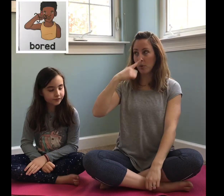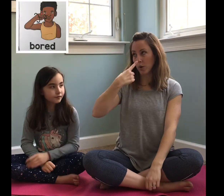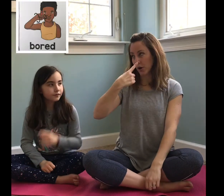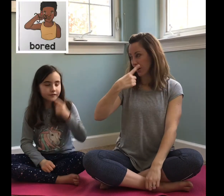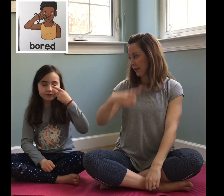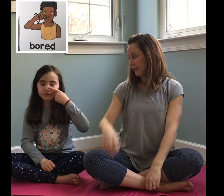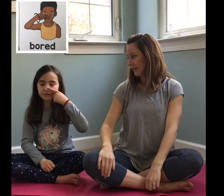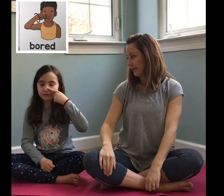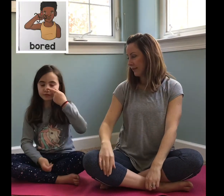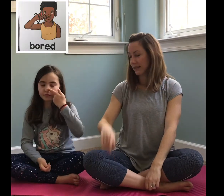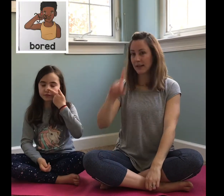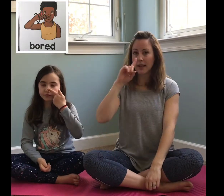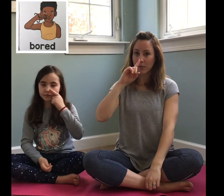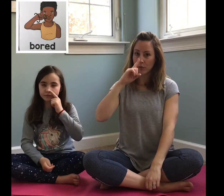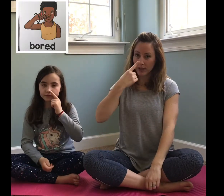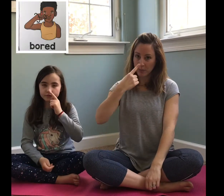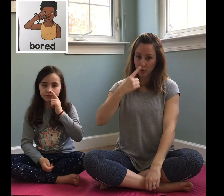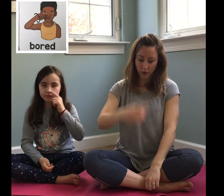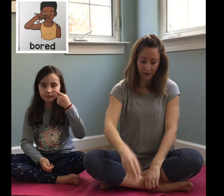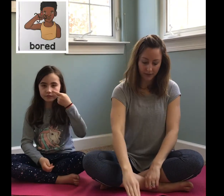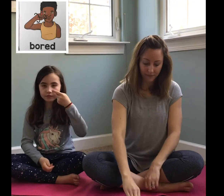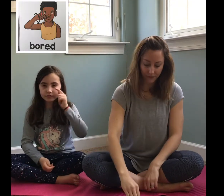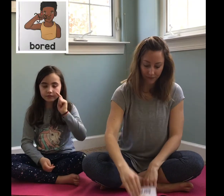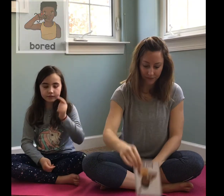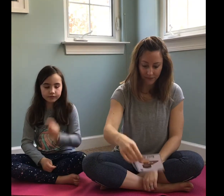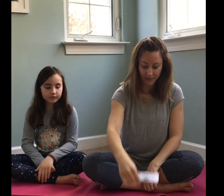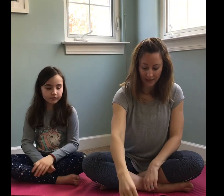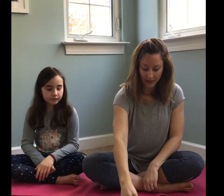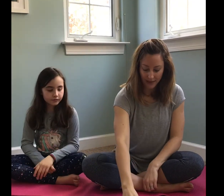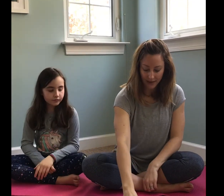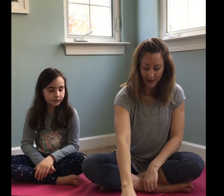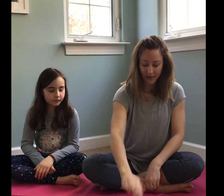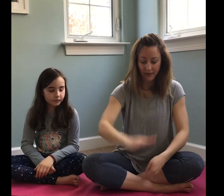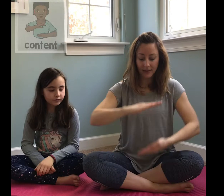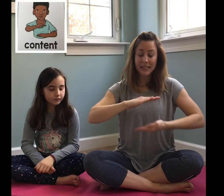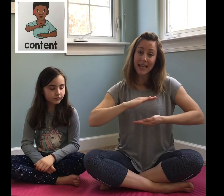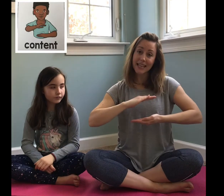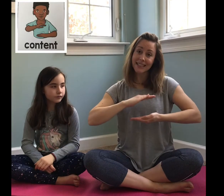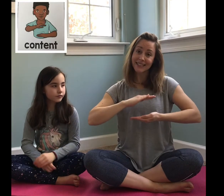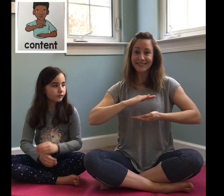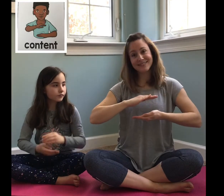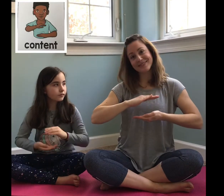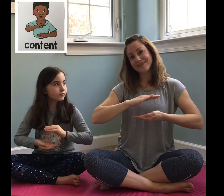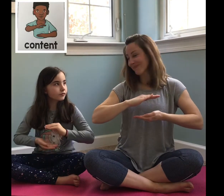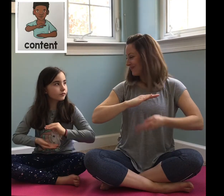Bored, I'm really bored Content